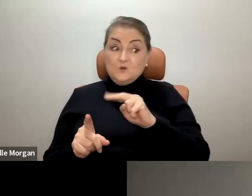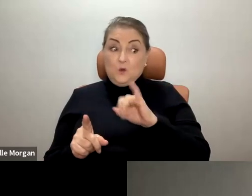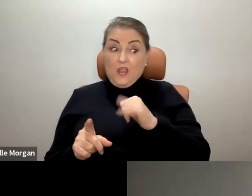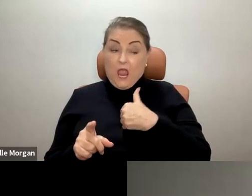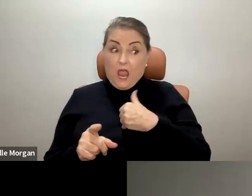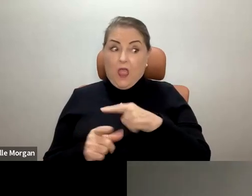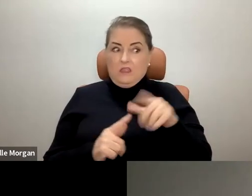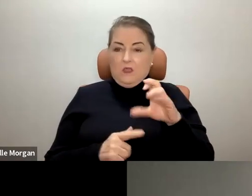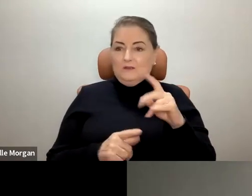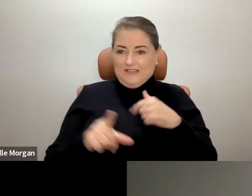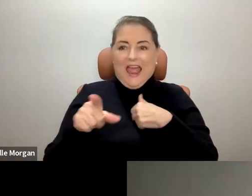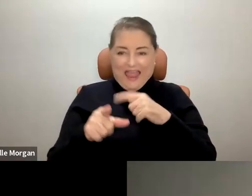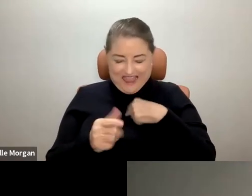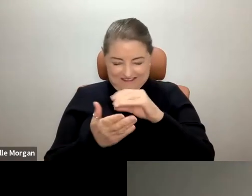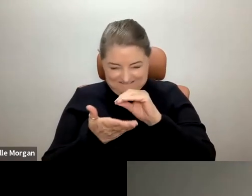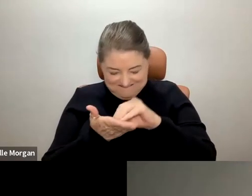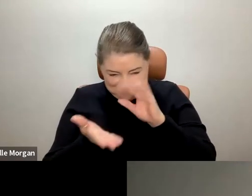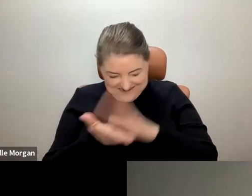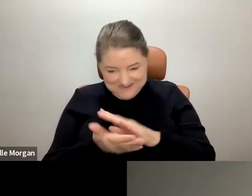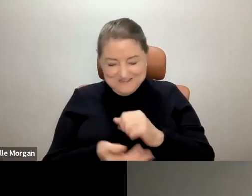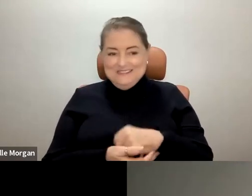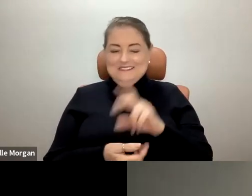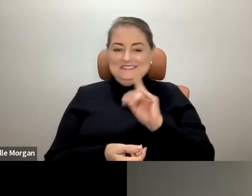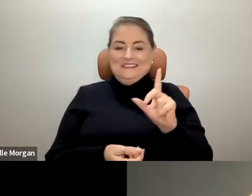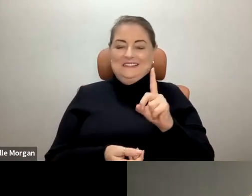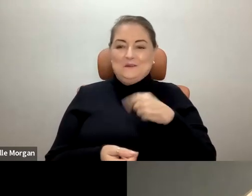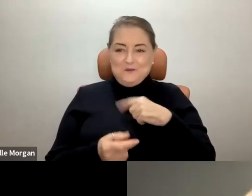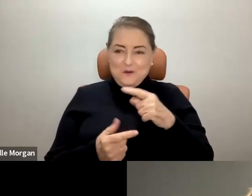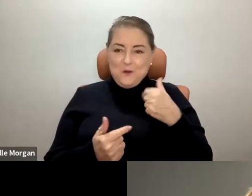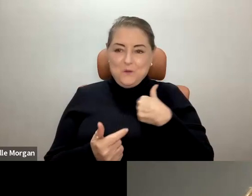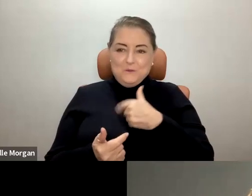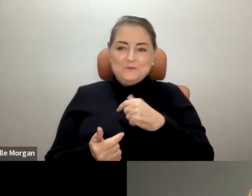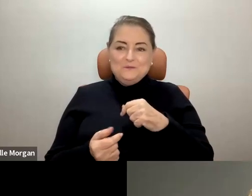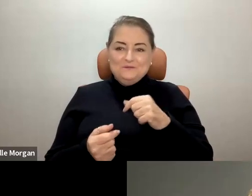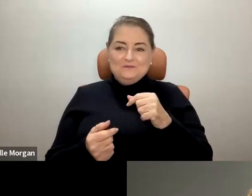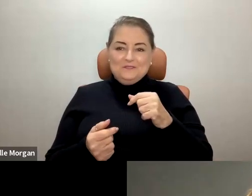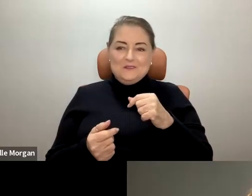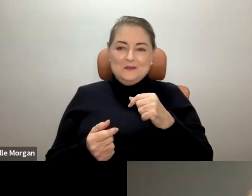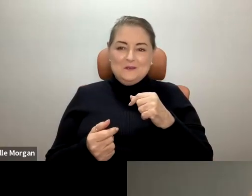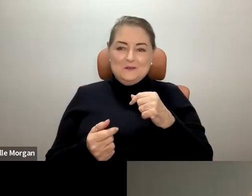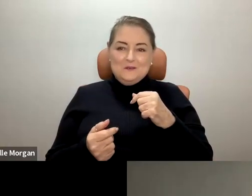[Clare Wilson] I actually wrote that down. We have a